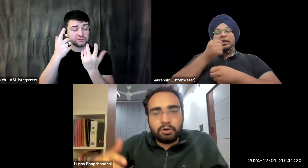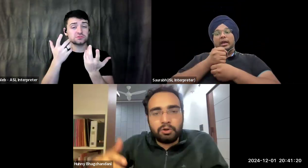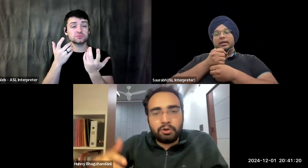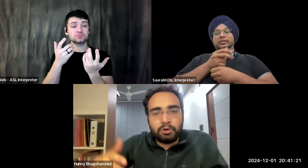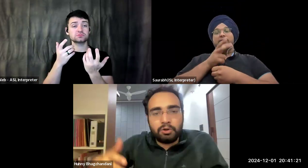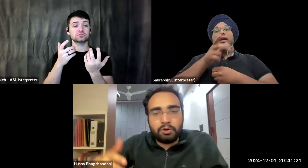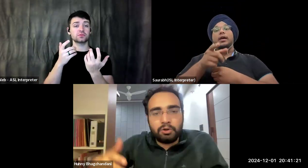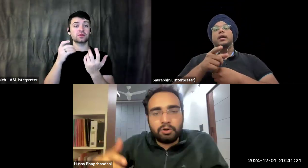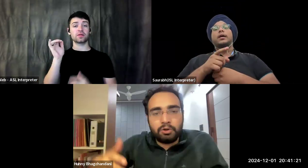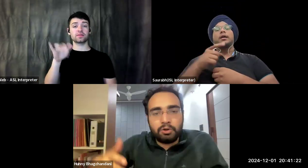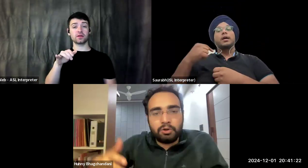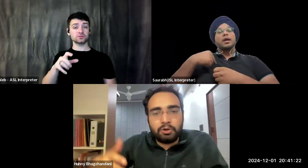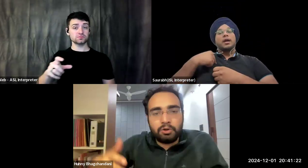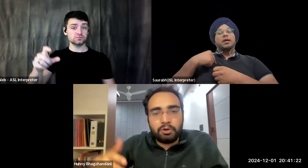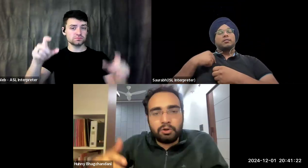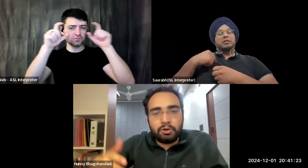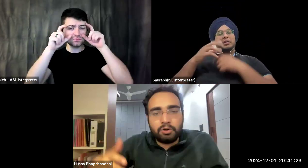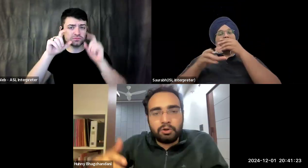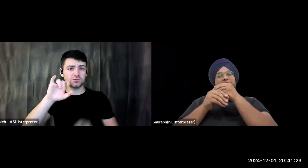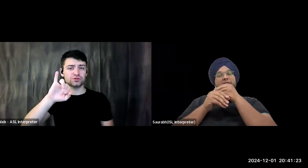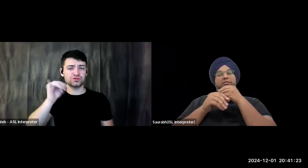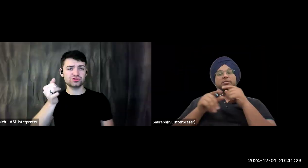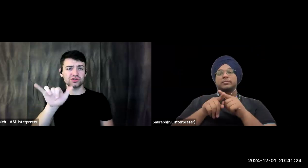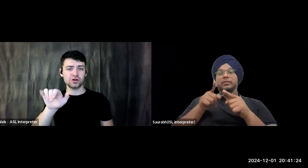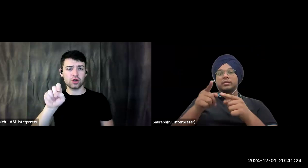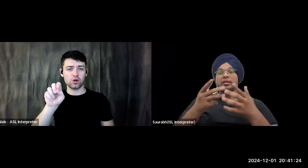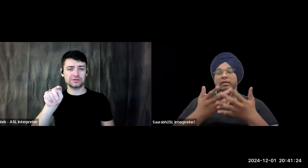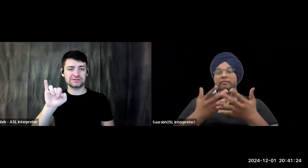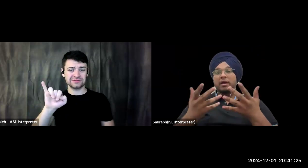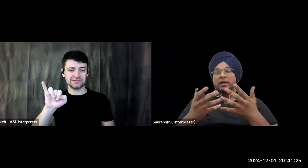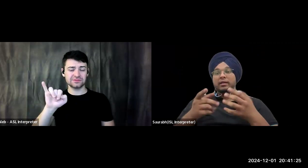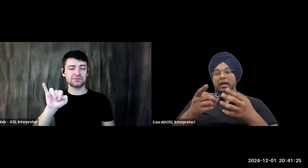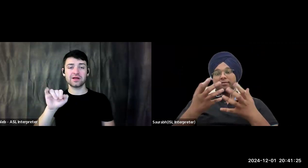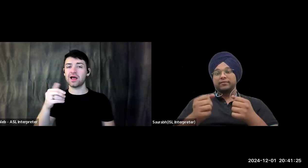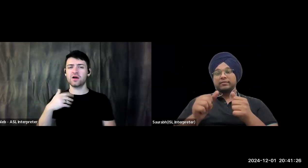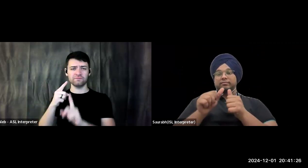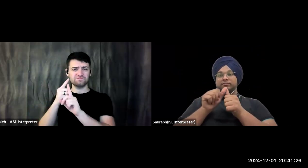this device has a far distance that it can